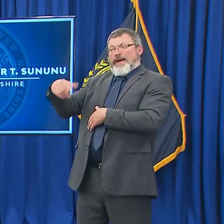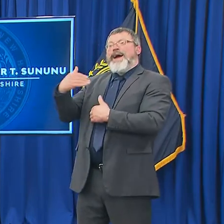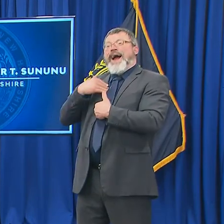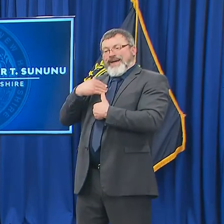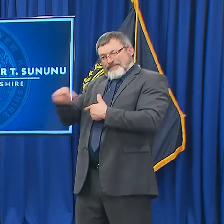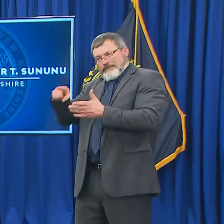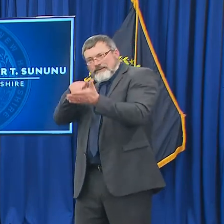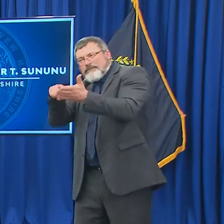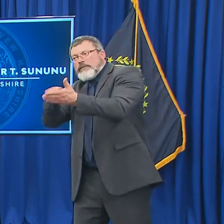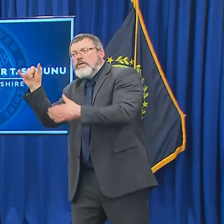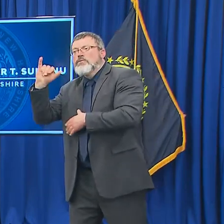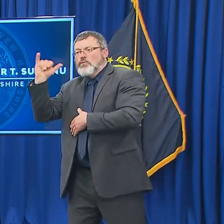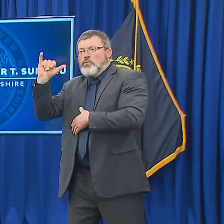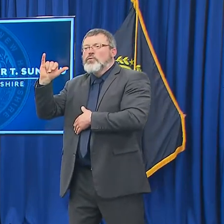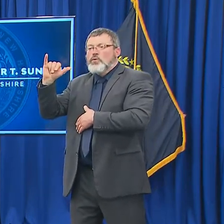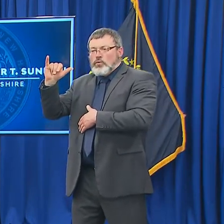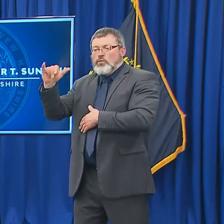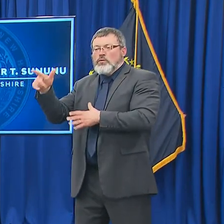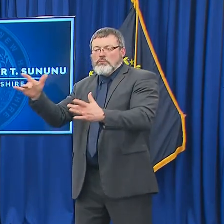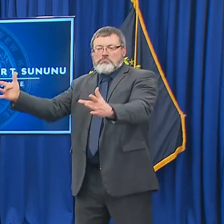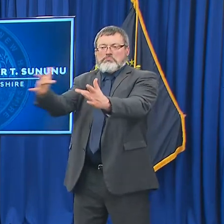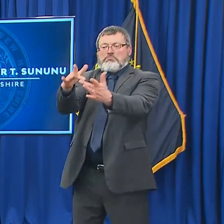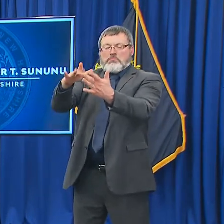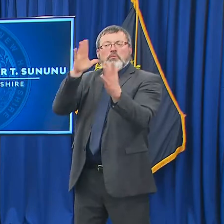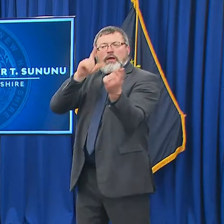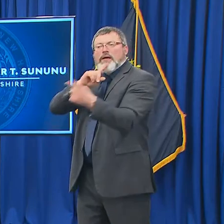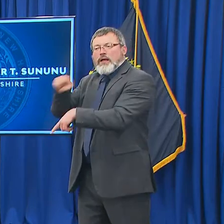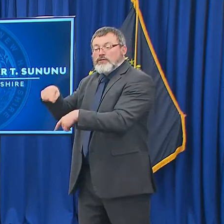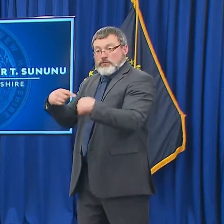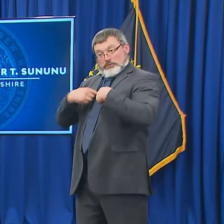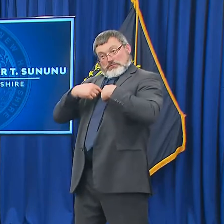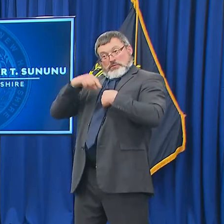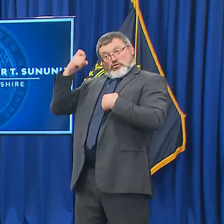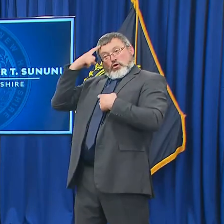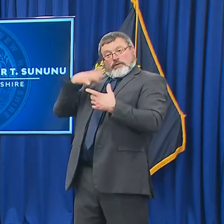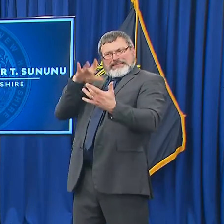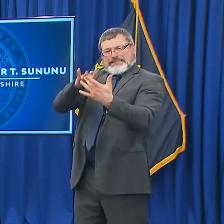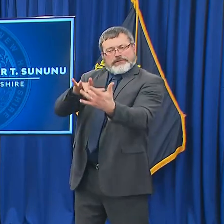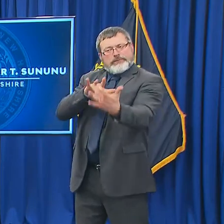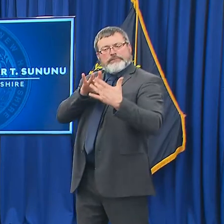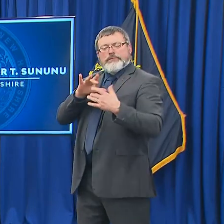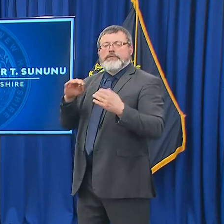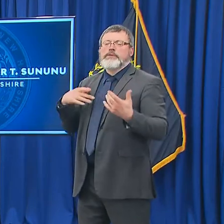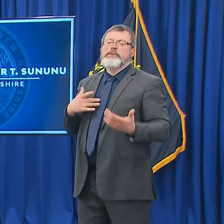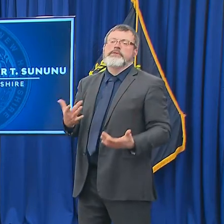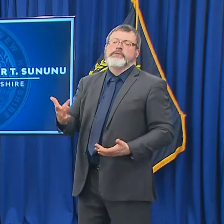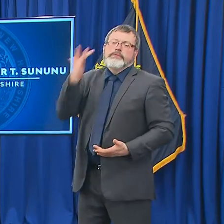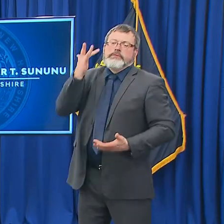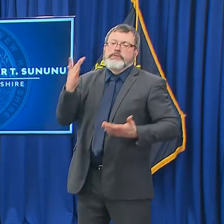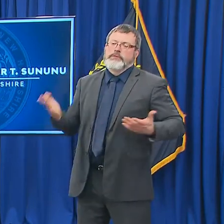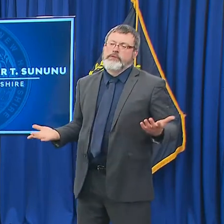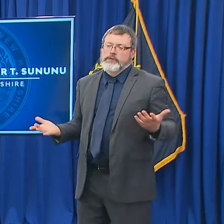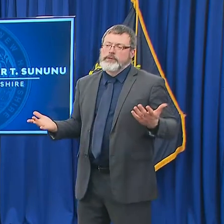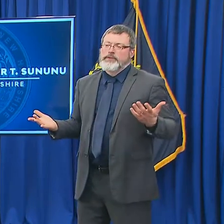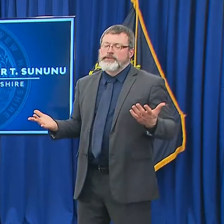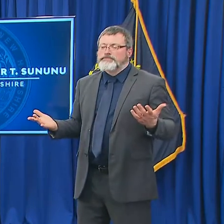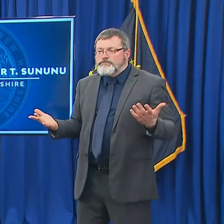There's only so much you can do. And though we'll call it. We'll still call multiple times sometimes. But you know we're not maybe not calling seven times